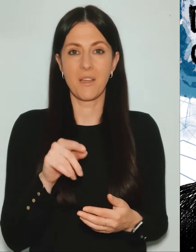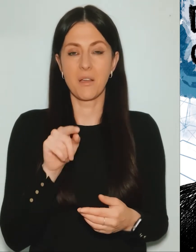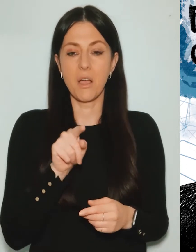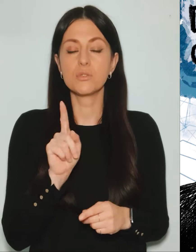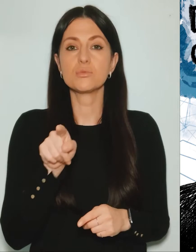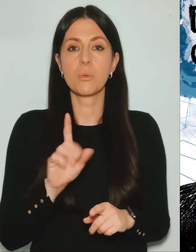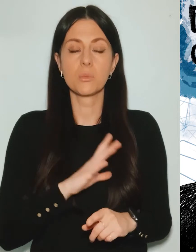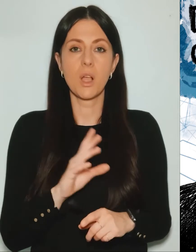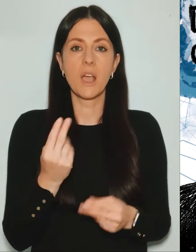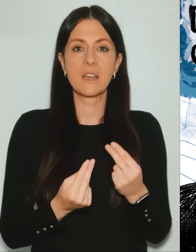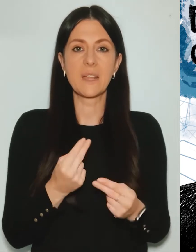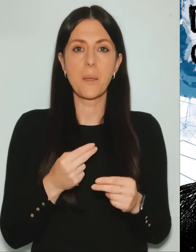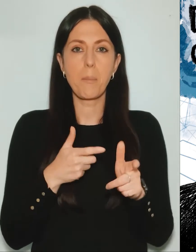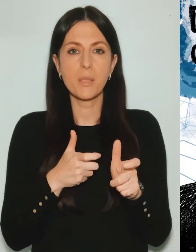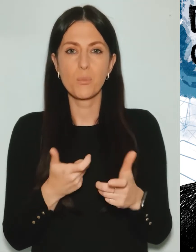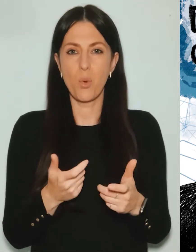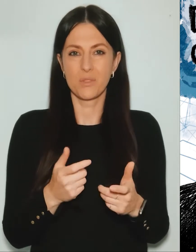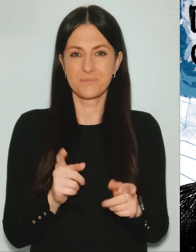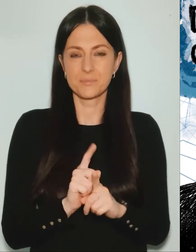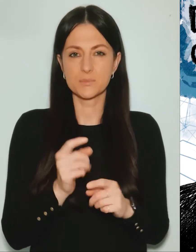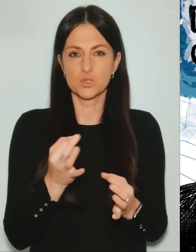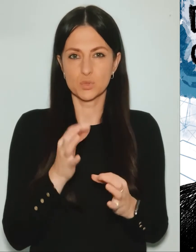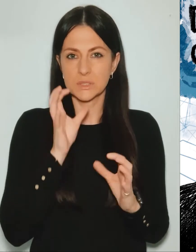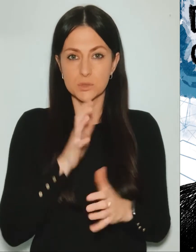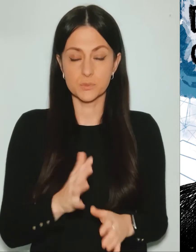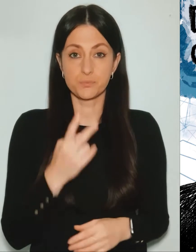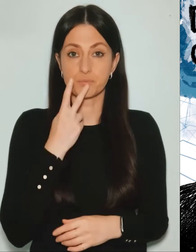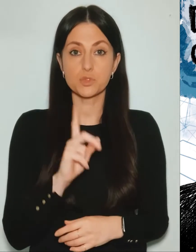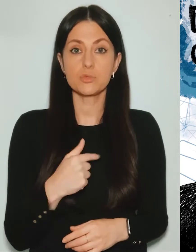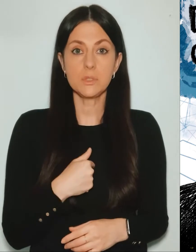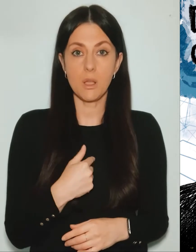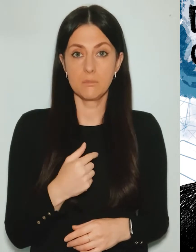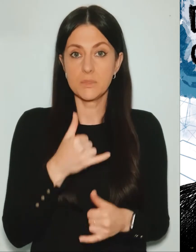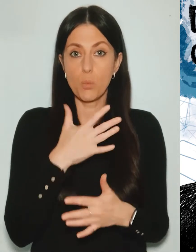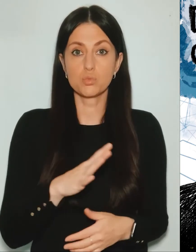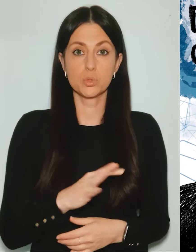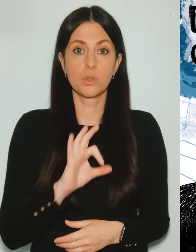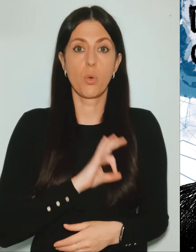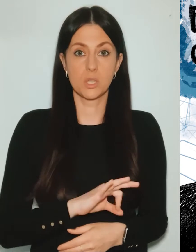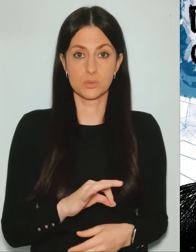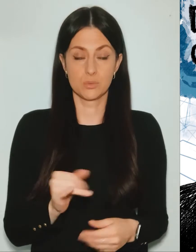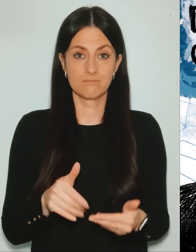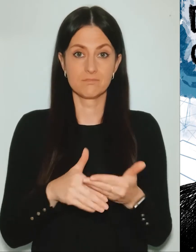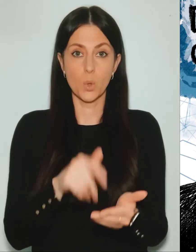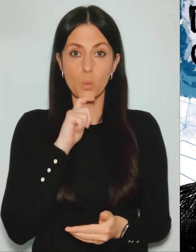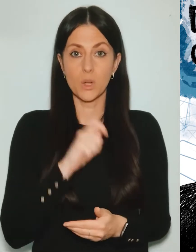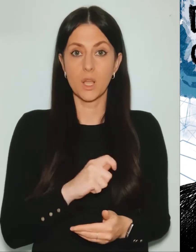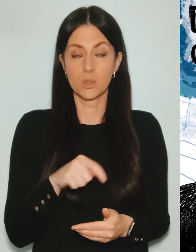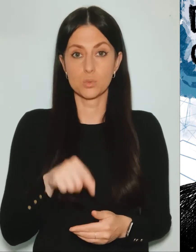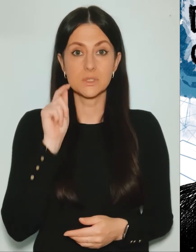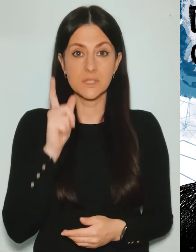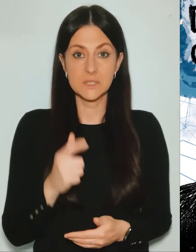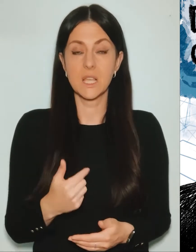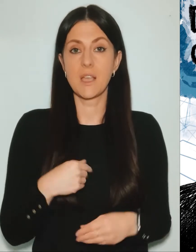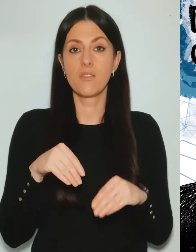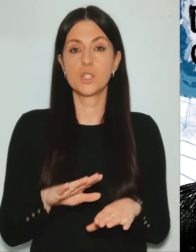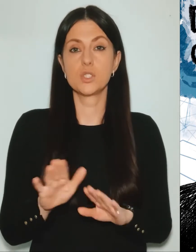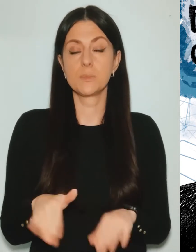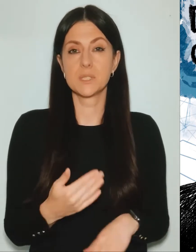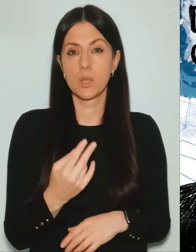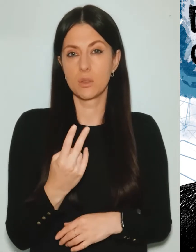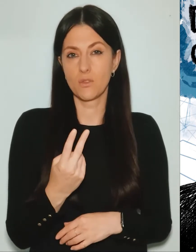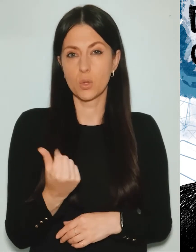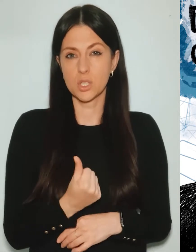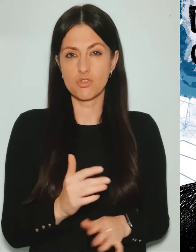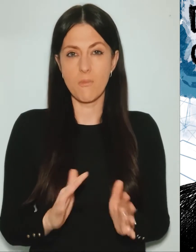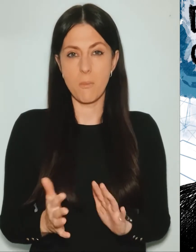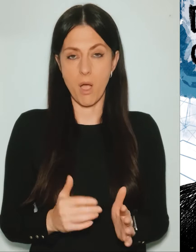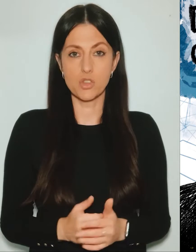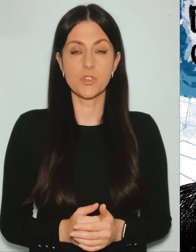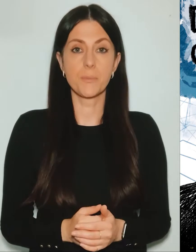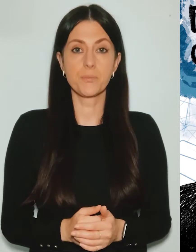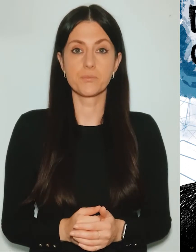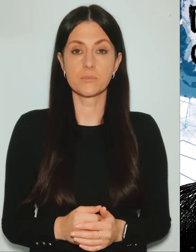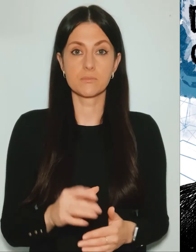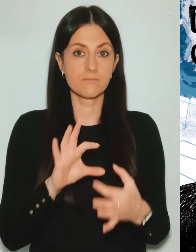After realizing that I couldn't help Ukraine from here, I made the decision to leave after nearly two weeks without contact with my mother,